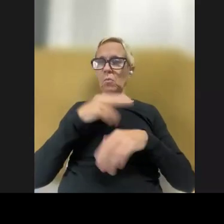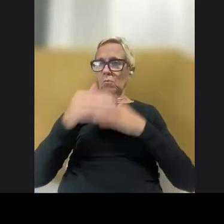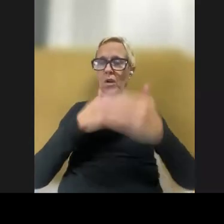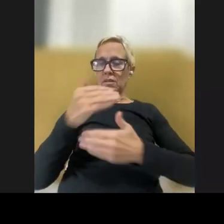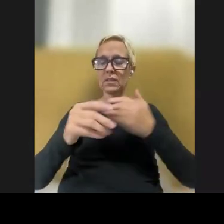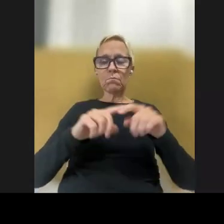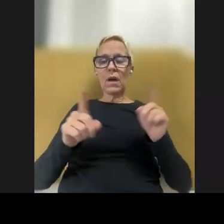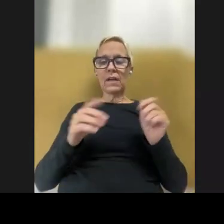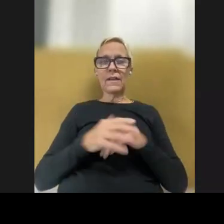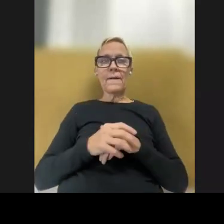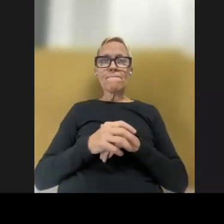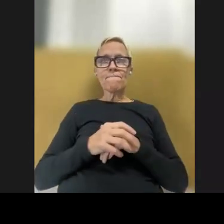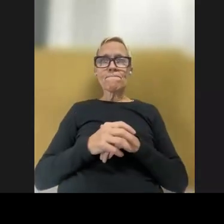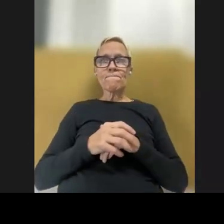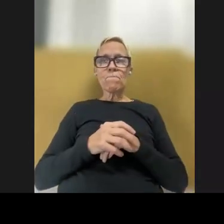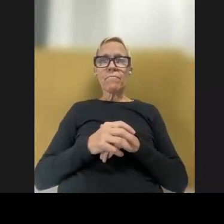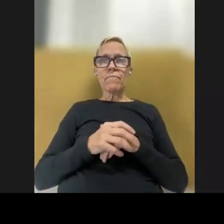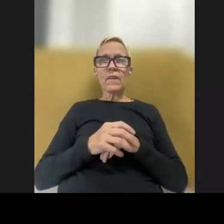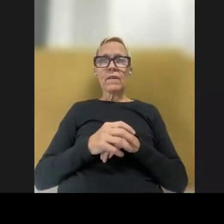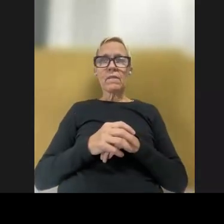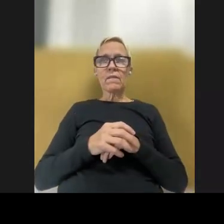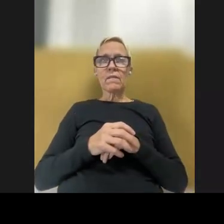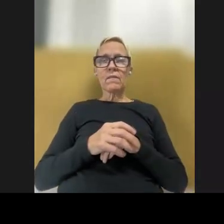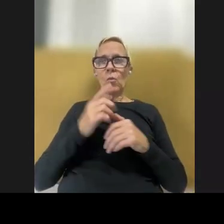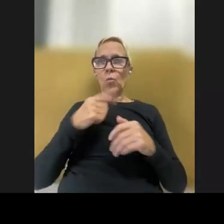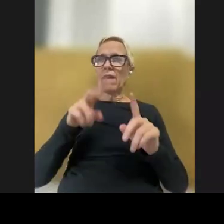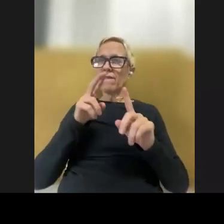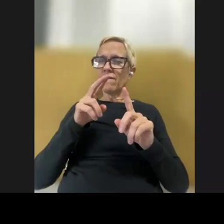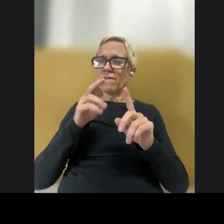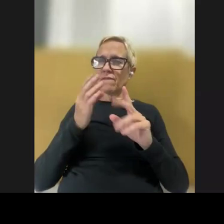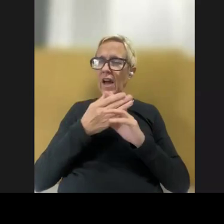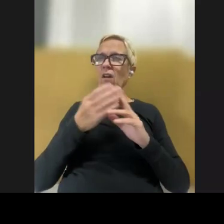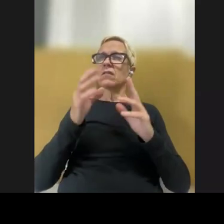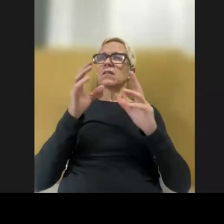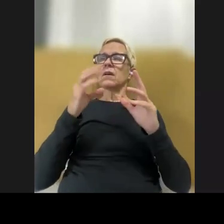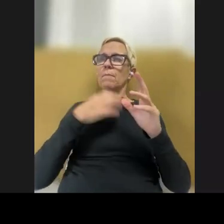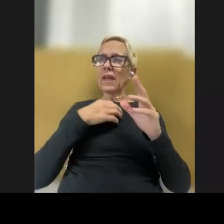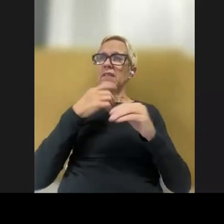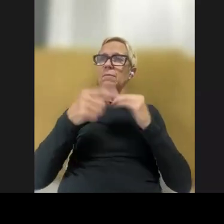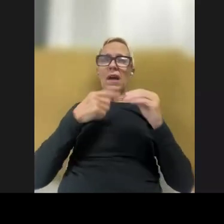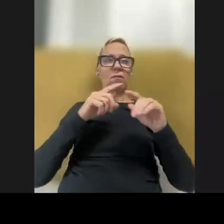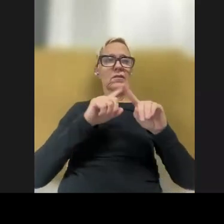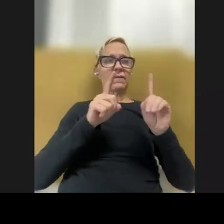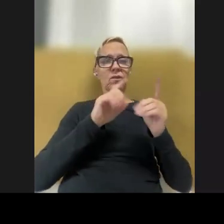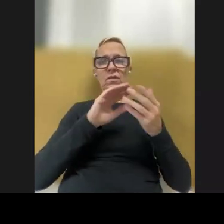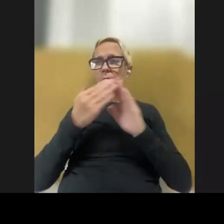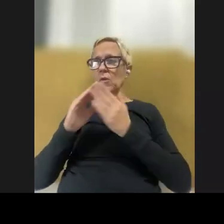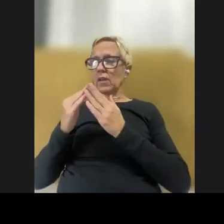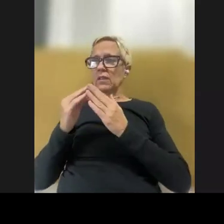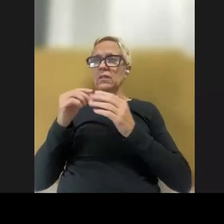And I don't know if that's normally how it works.